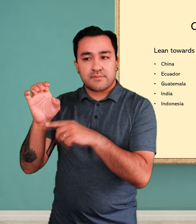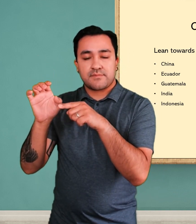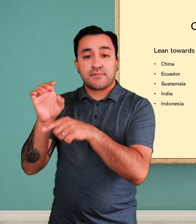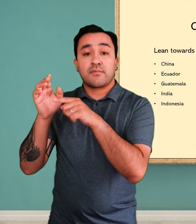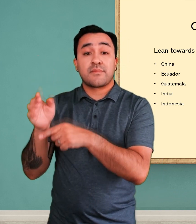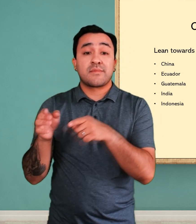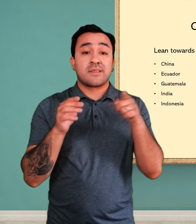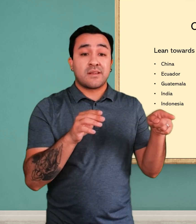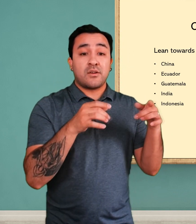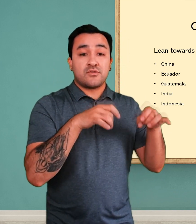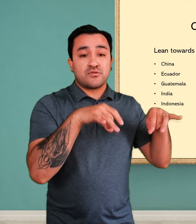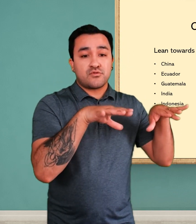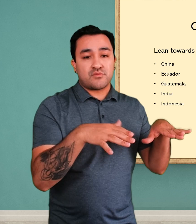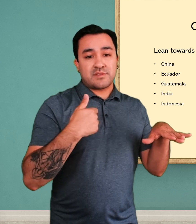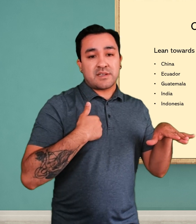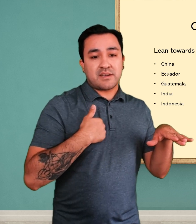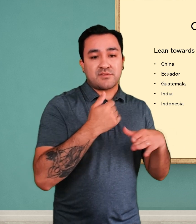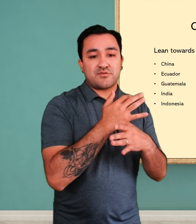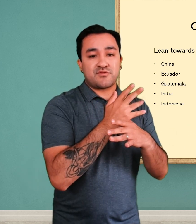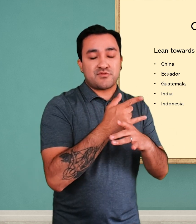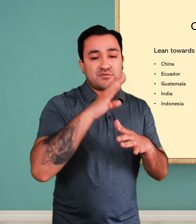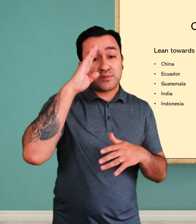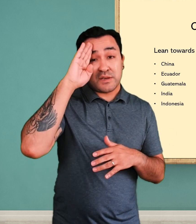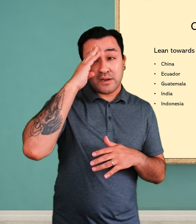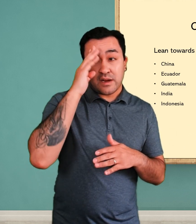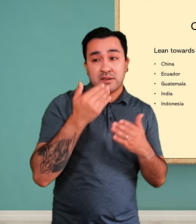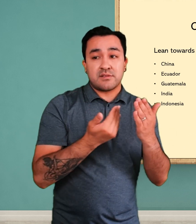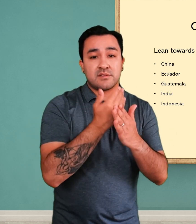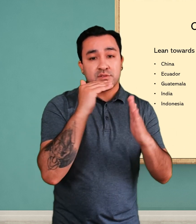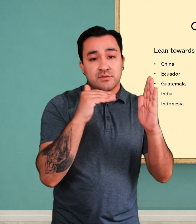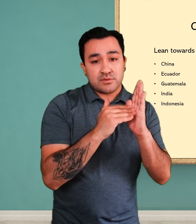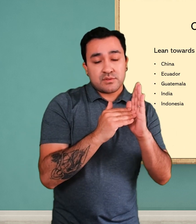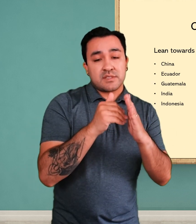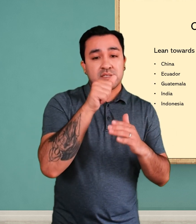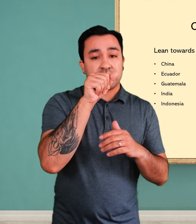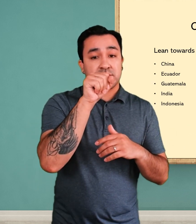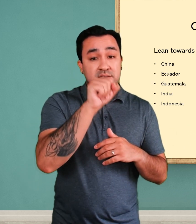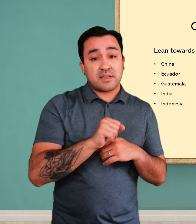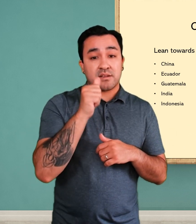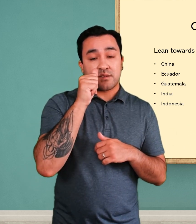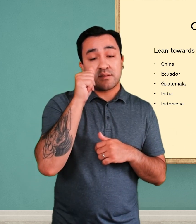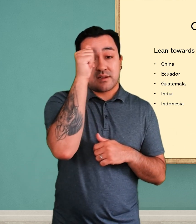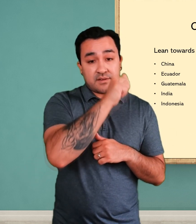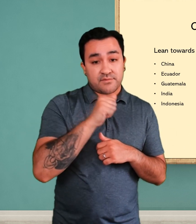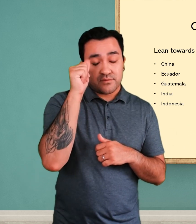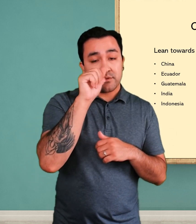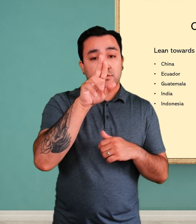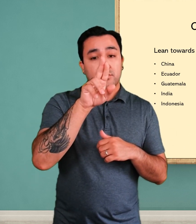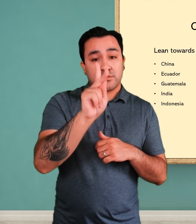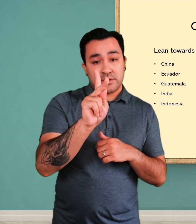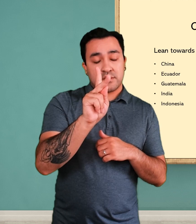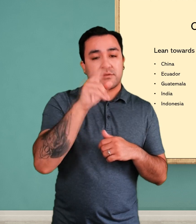Whereas, Australia, Canada, Germany, Ireland, New Zealand, South Africa, the United Kingdom,